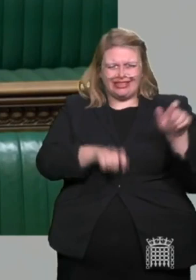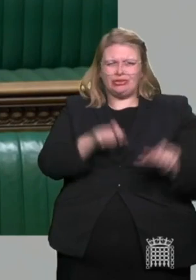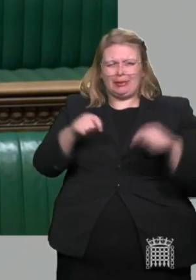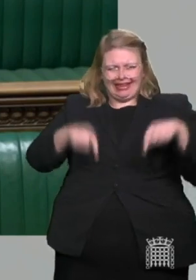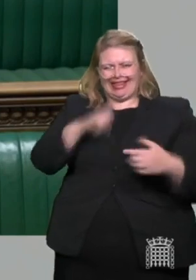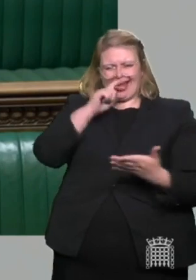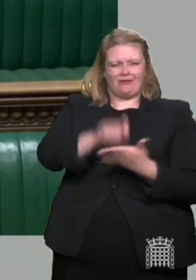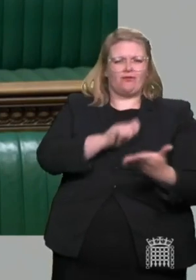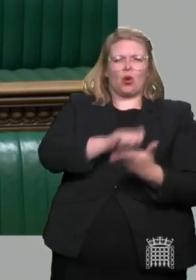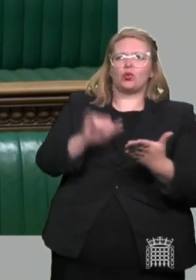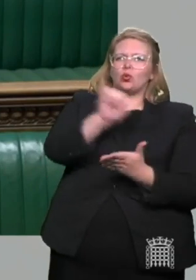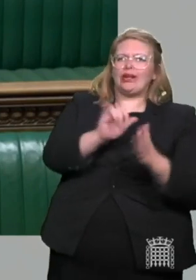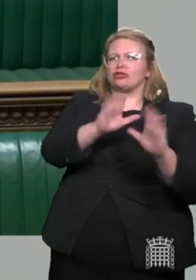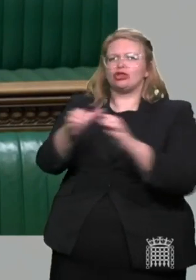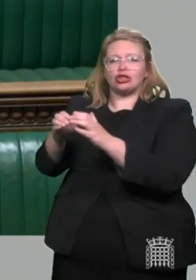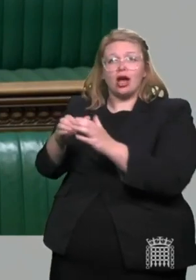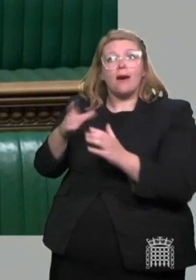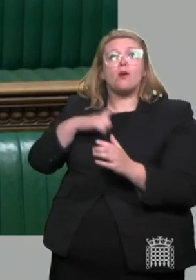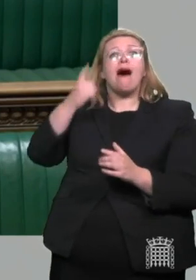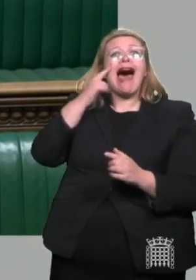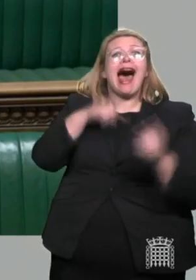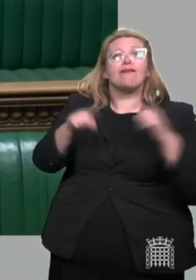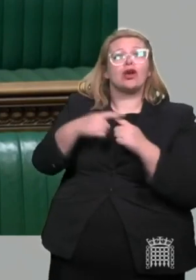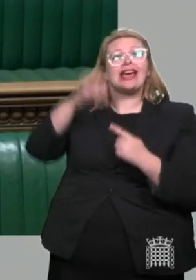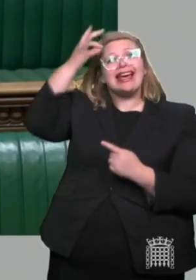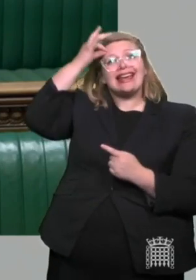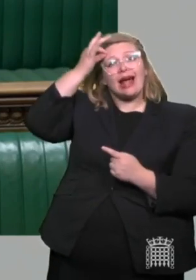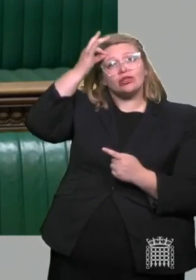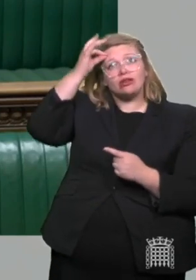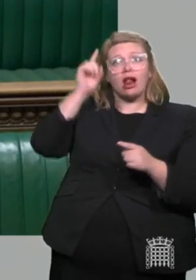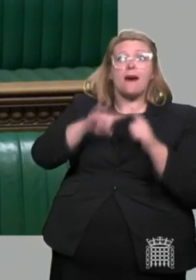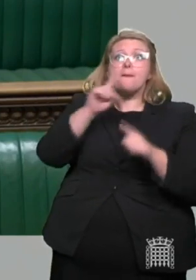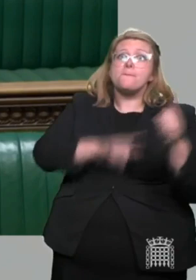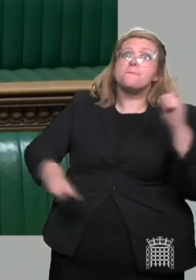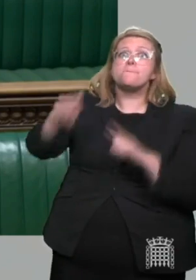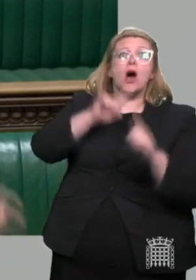because on average, Labour councils charge you £93 more in band D than Conservative councils,